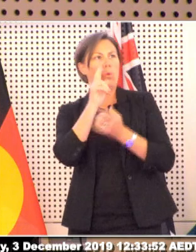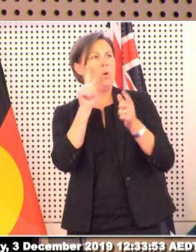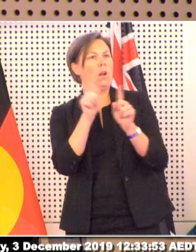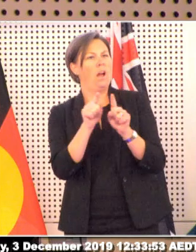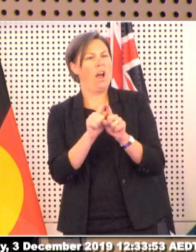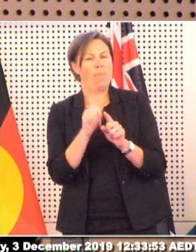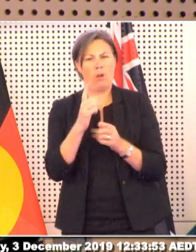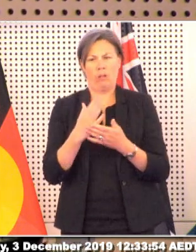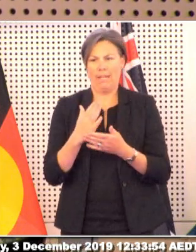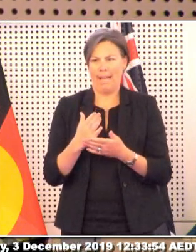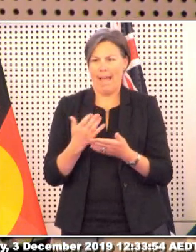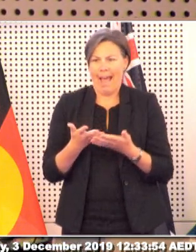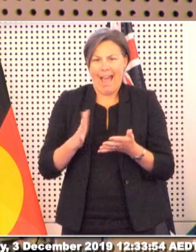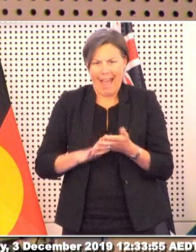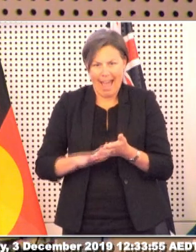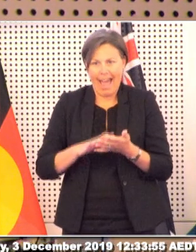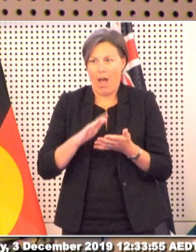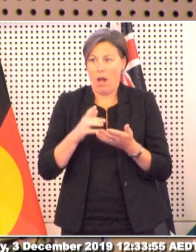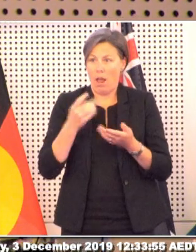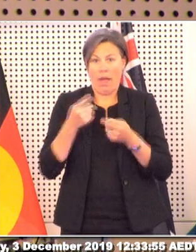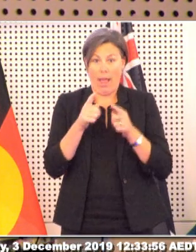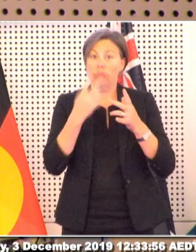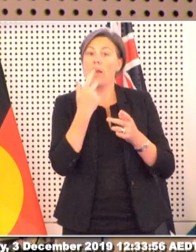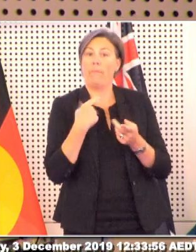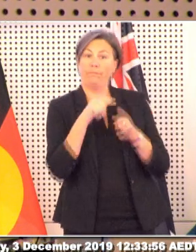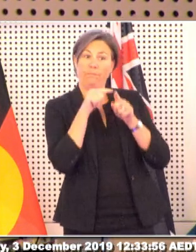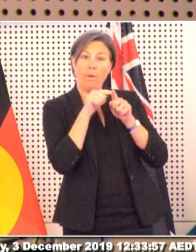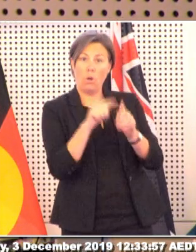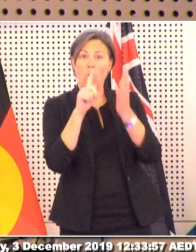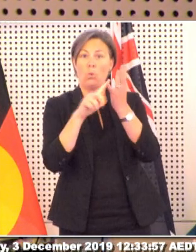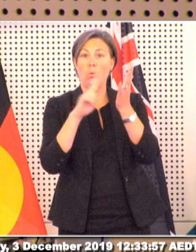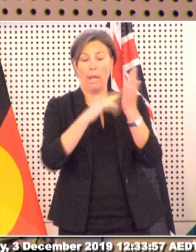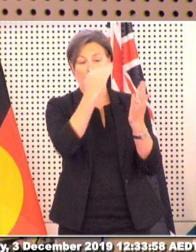change, if under the convention, people with disability can achieve the right to